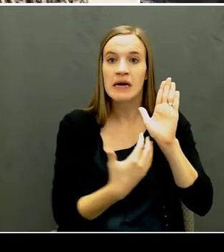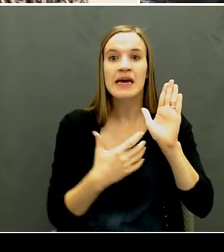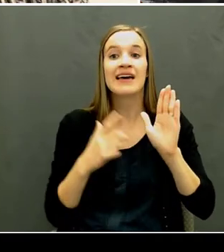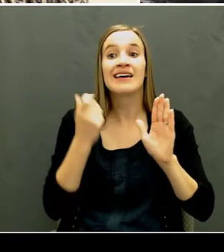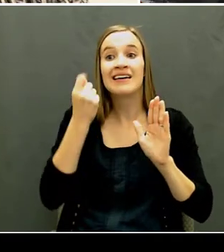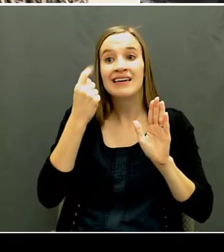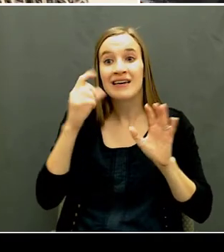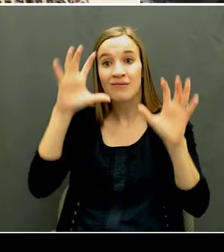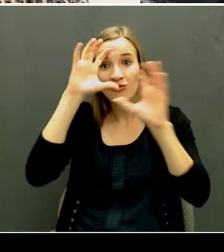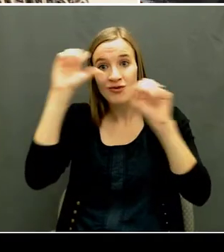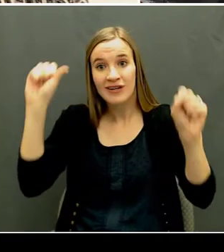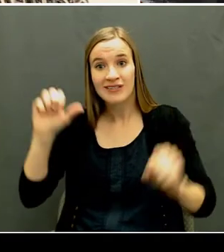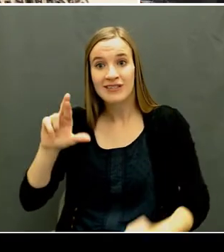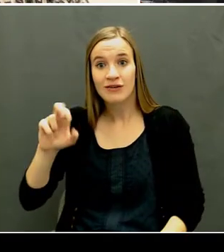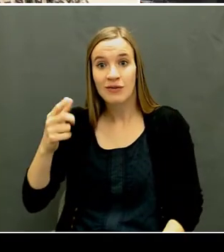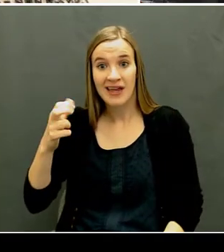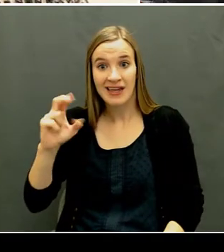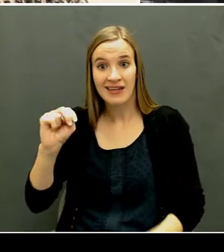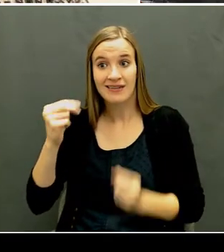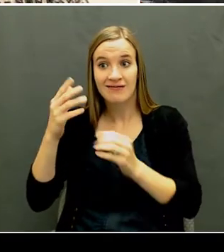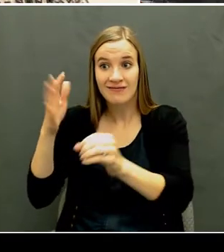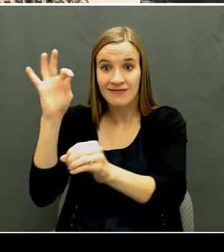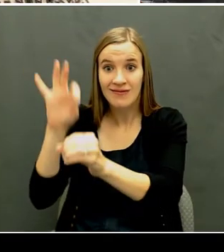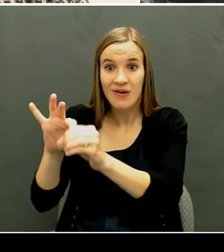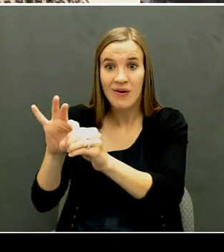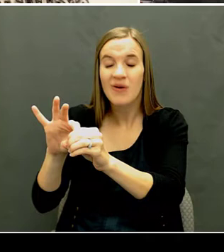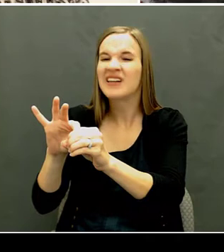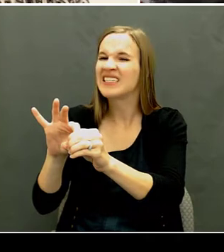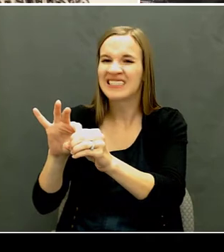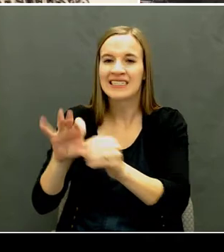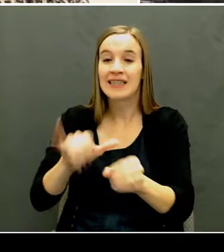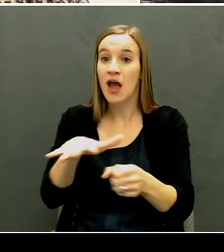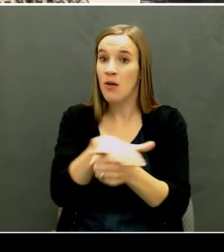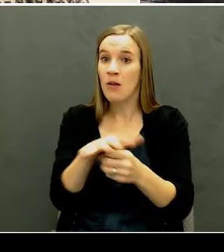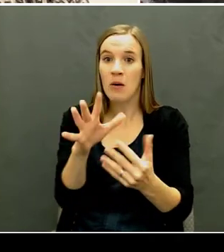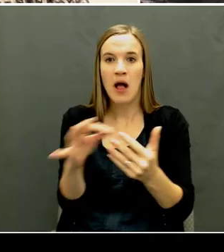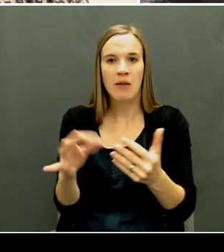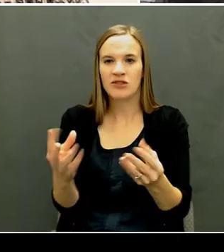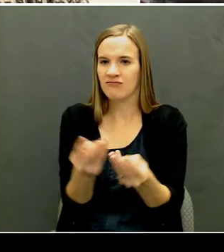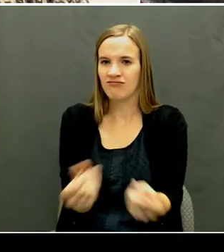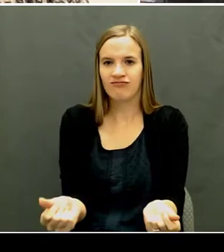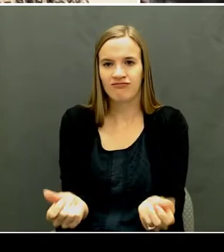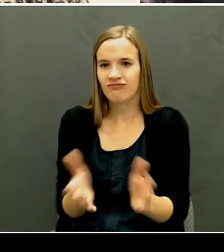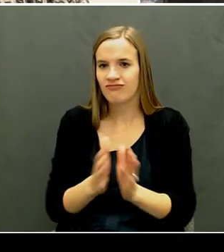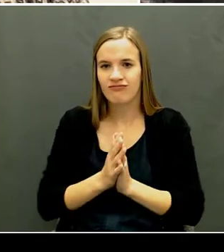option got created, you know. Republicans tend to like, you know, state options, you know, or state